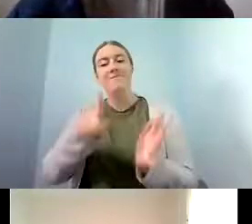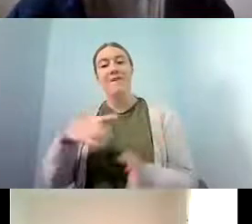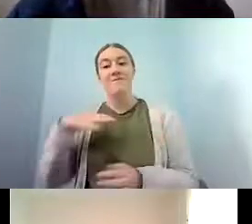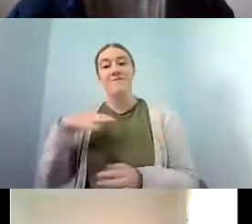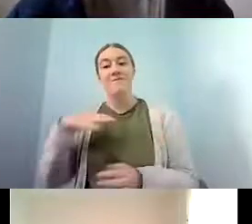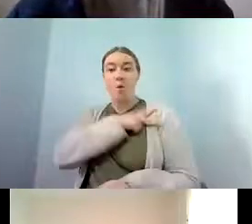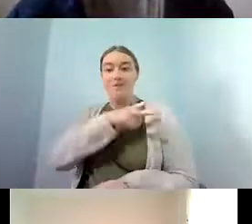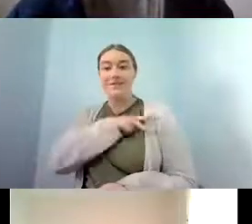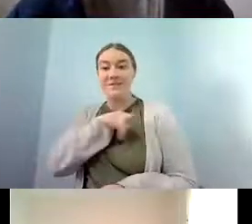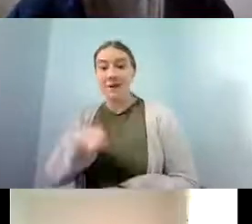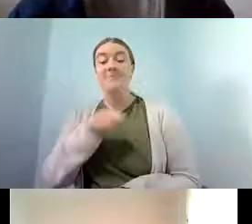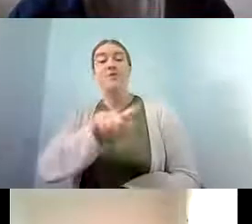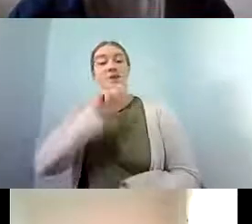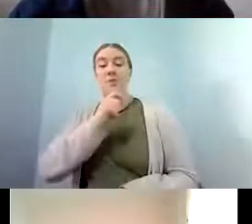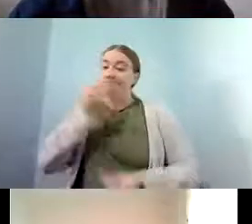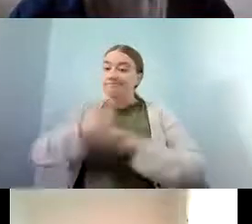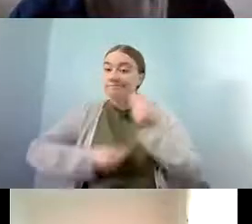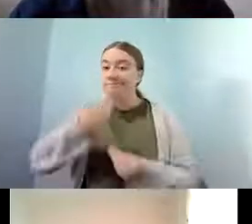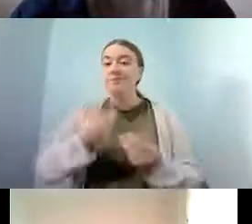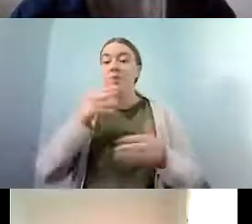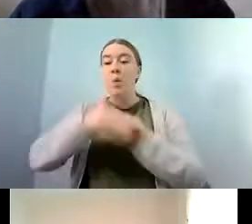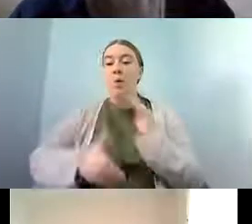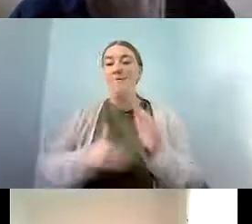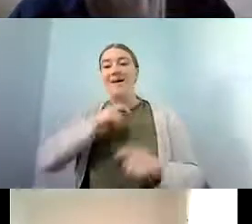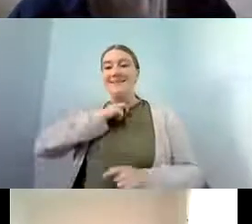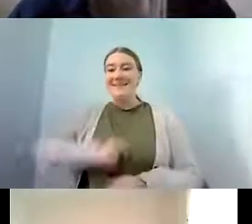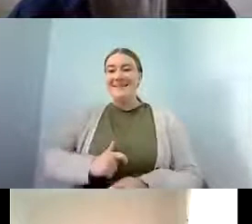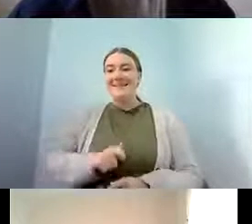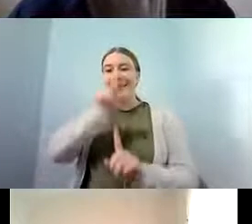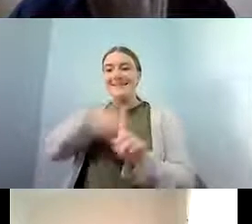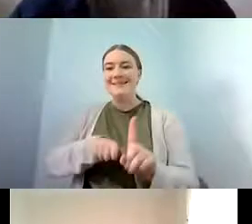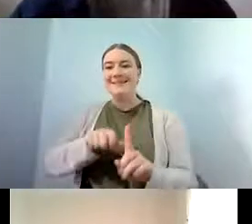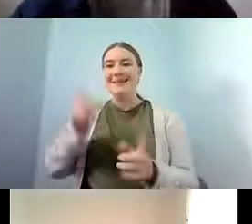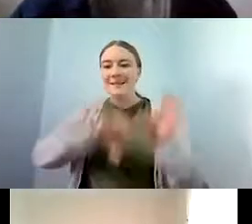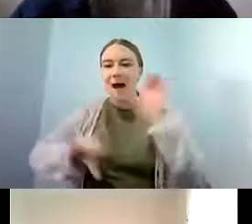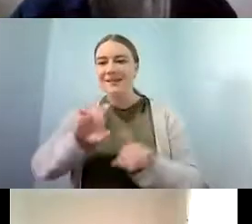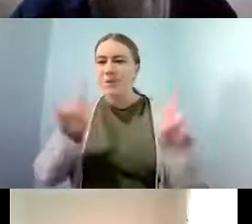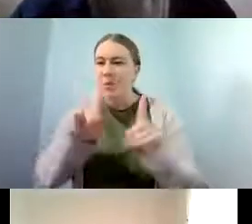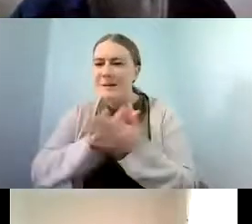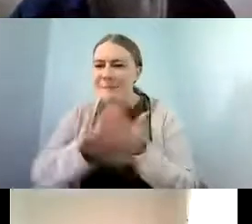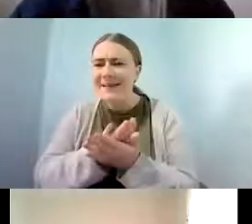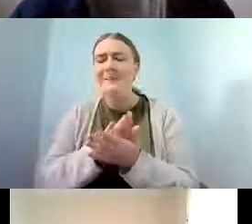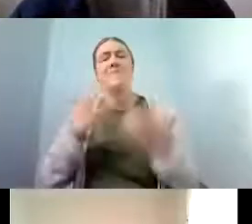going to tell us all about citizen science what it is and how we're using it in unlocking the severn